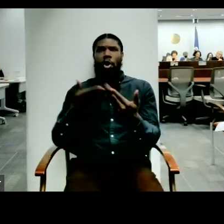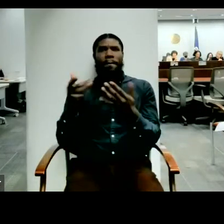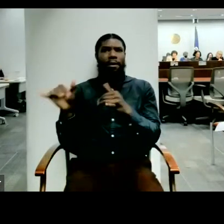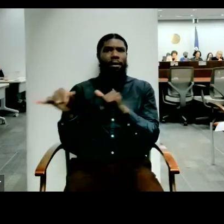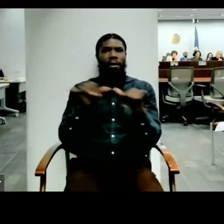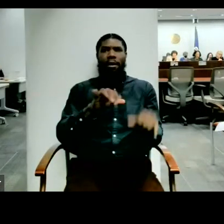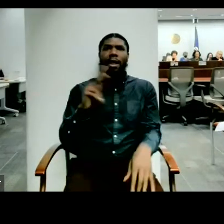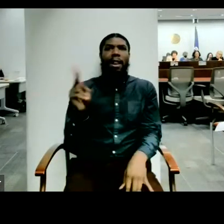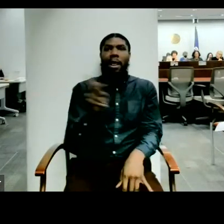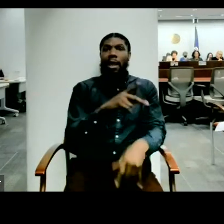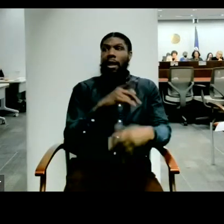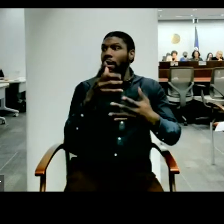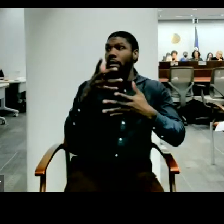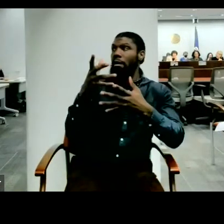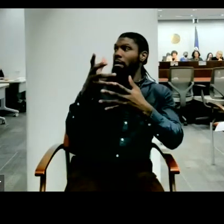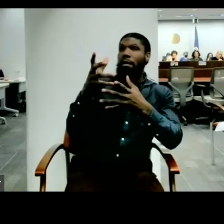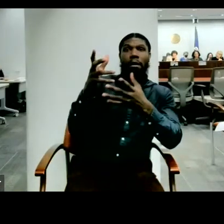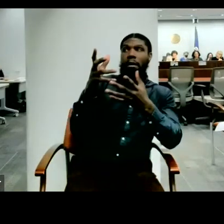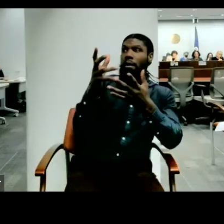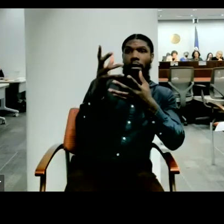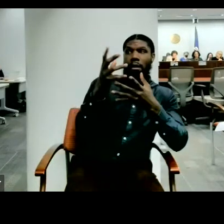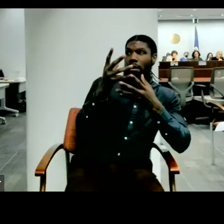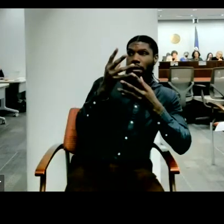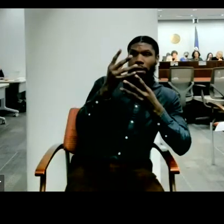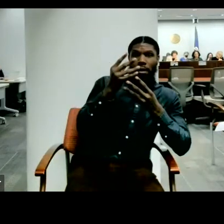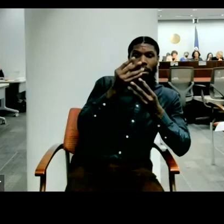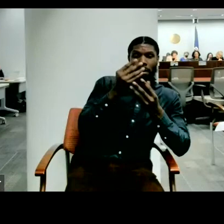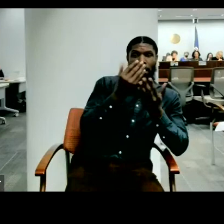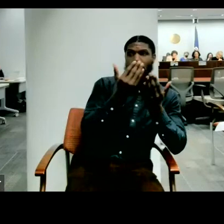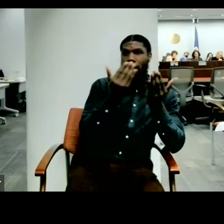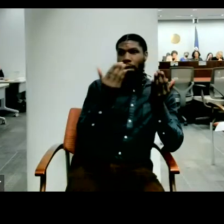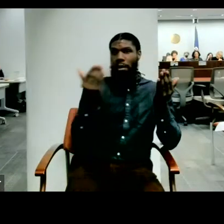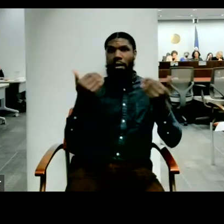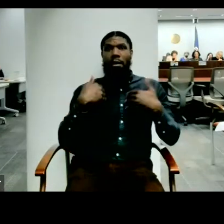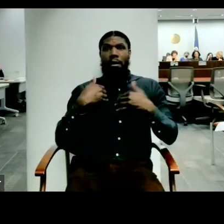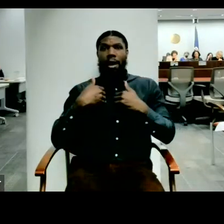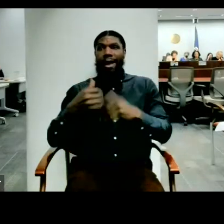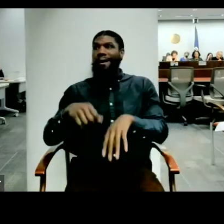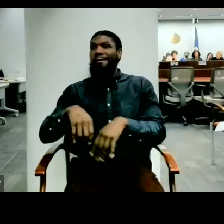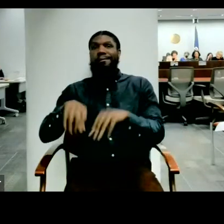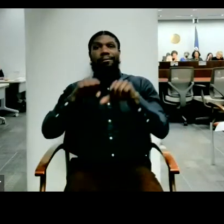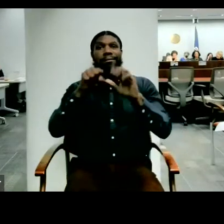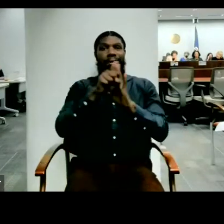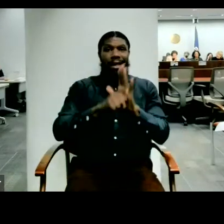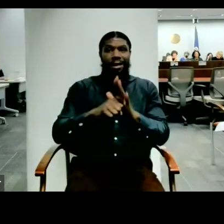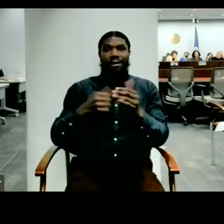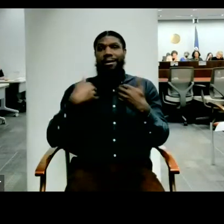least 50 or 51 holds, states, agencies and only FOIPA protecting it, not sufficient.